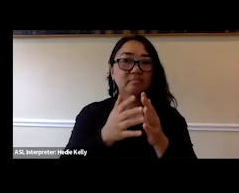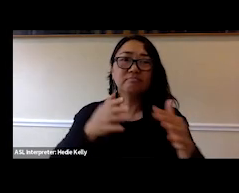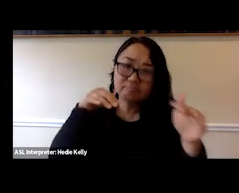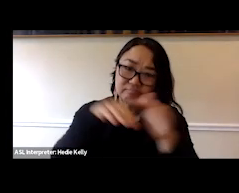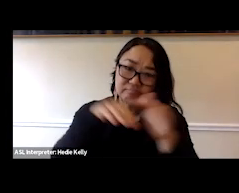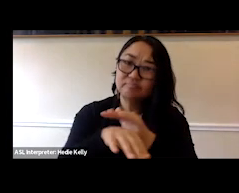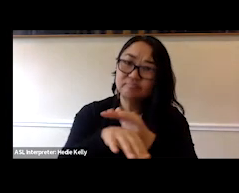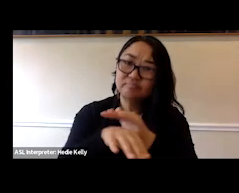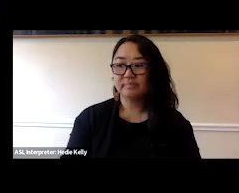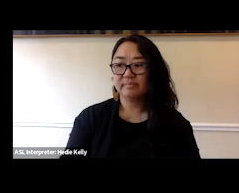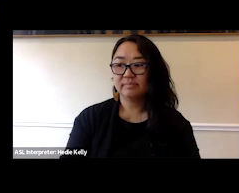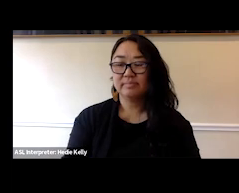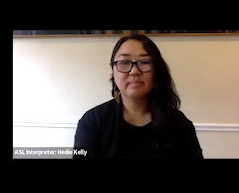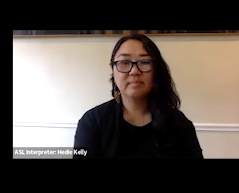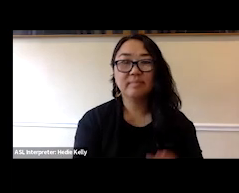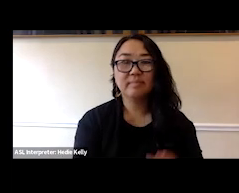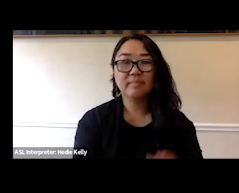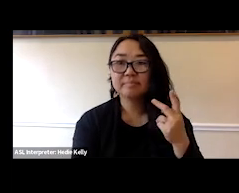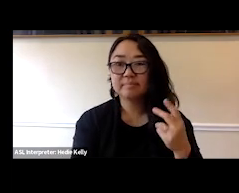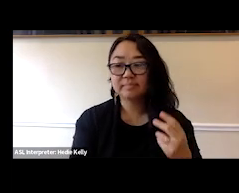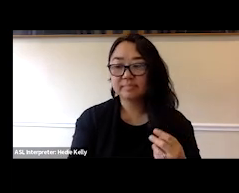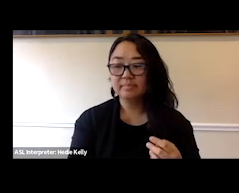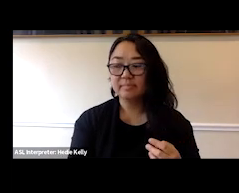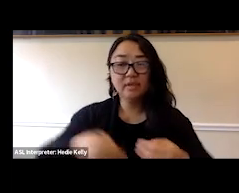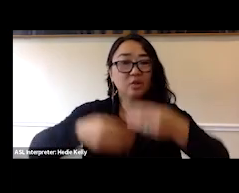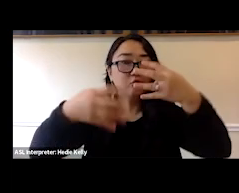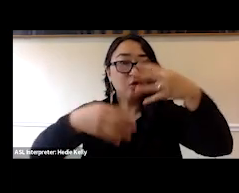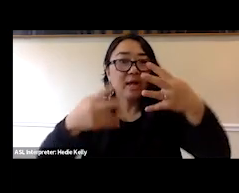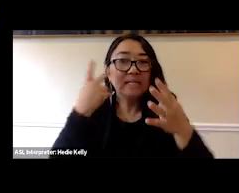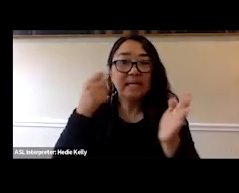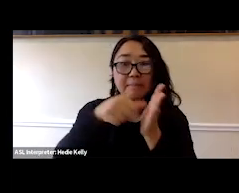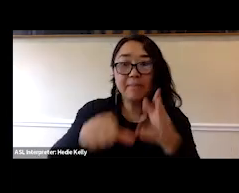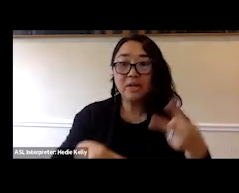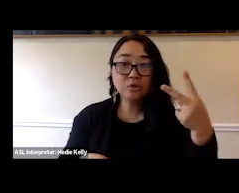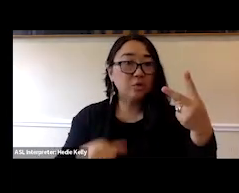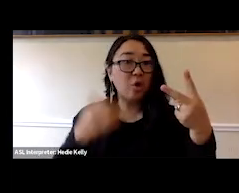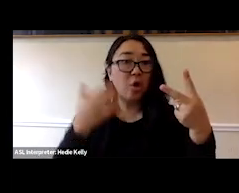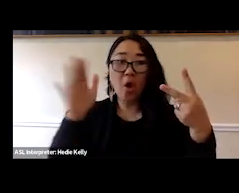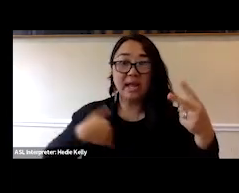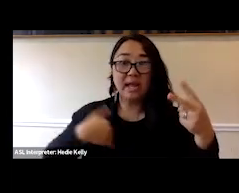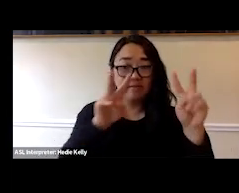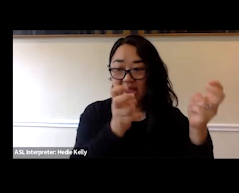I can see on page two, we already have a heading, we already have content broken